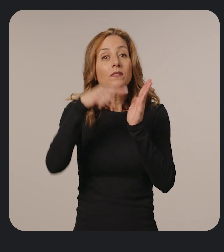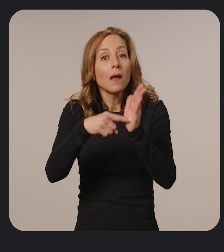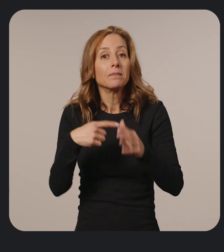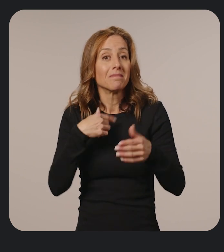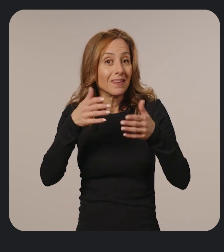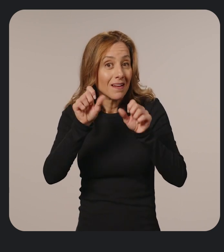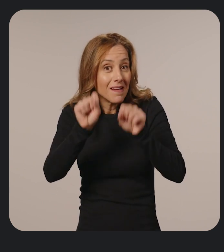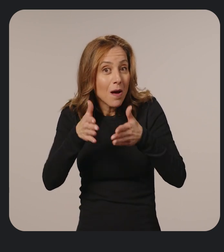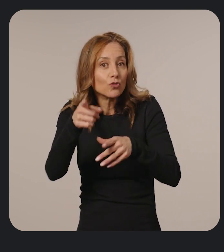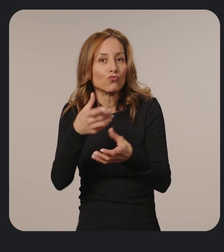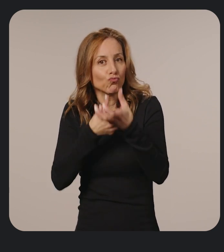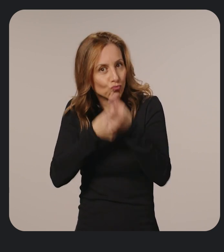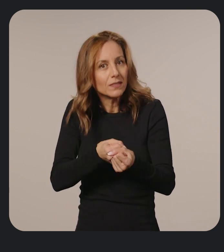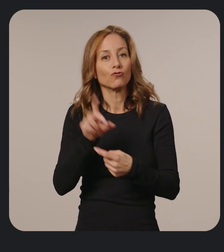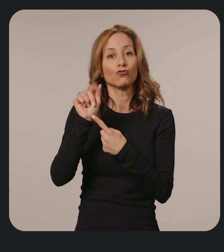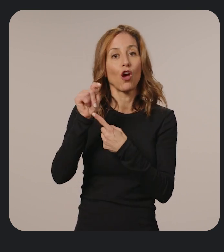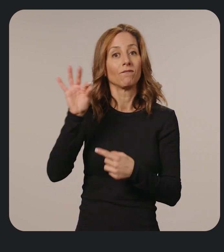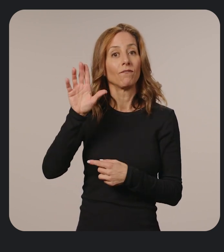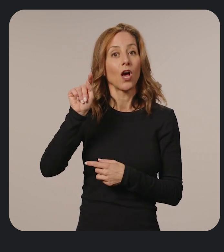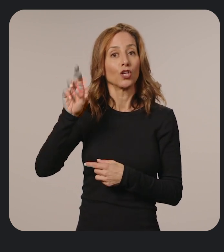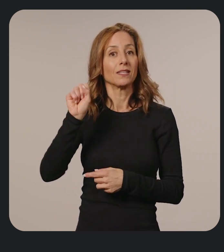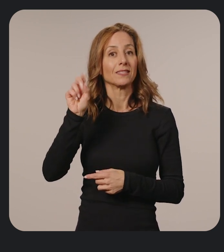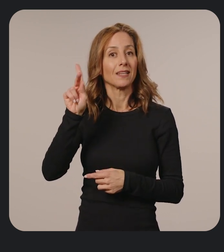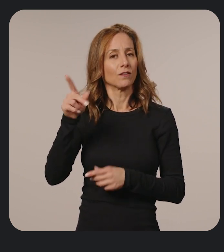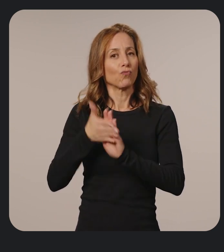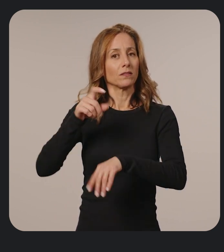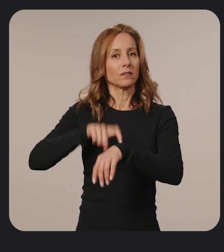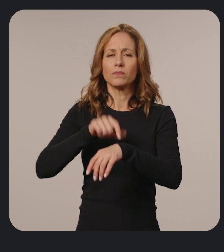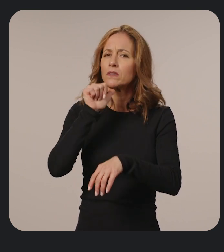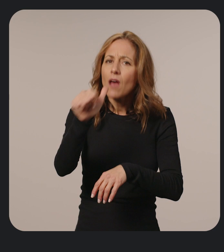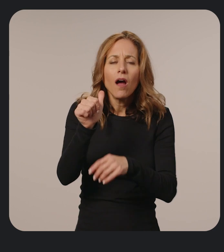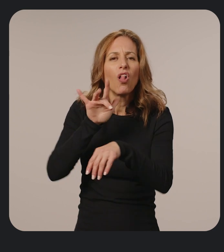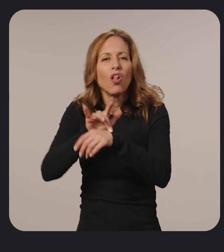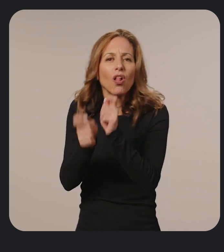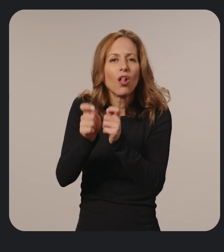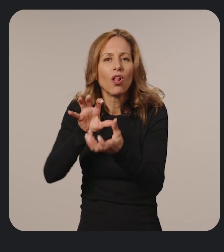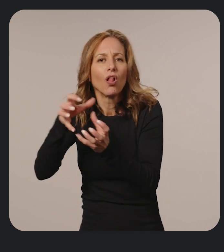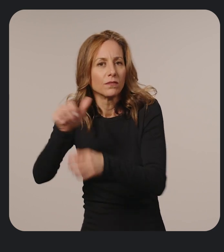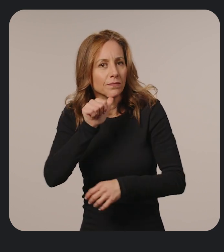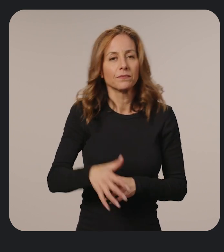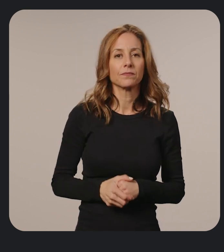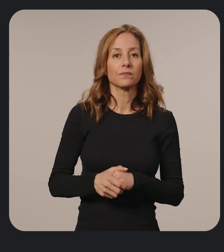for example, enabling you to trust that Dart Flutter SDK and runtimes were not tampered with.